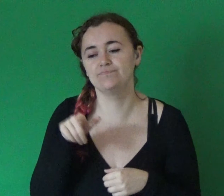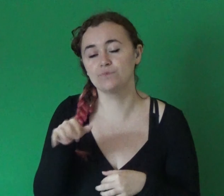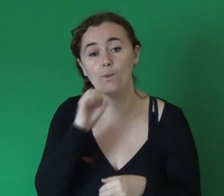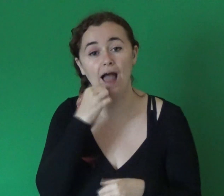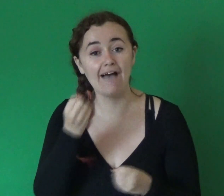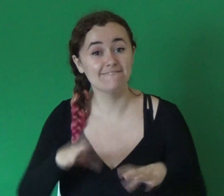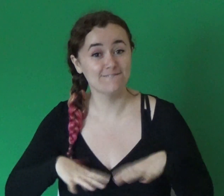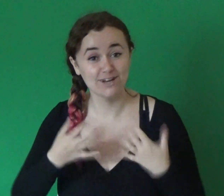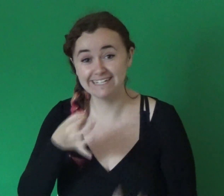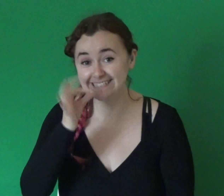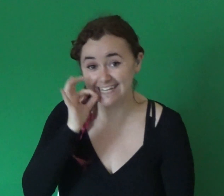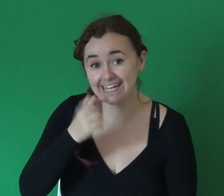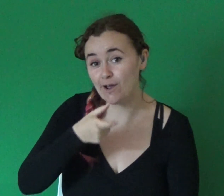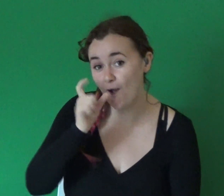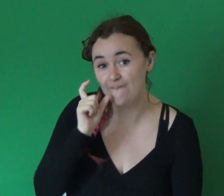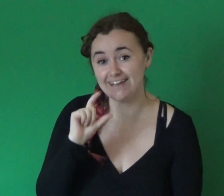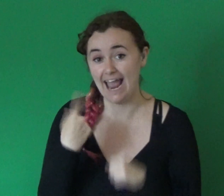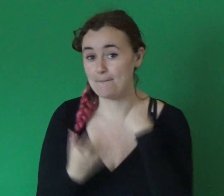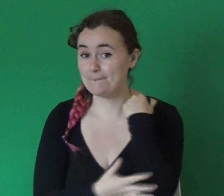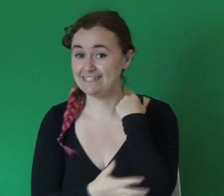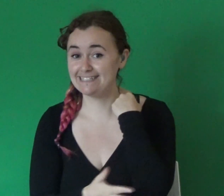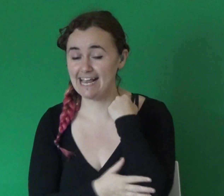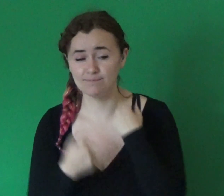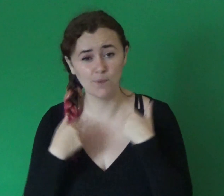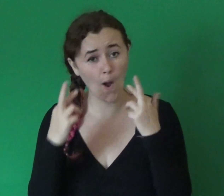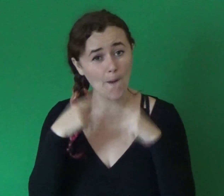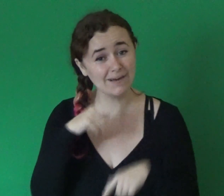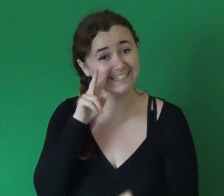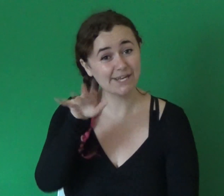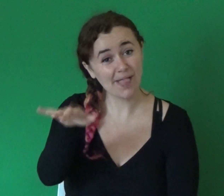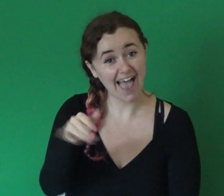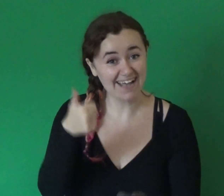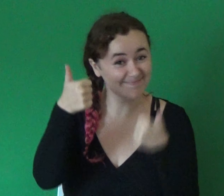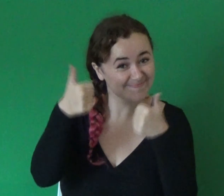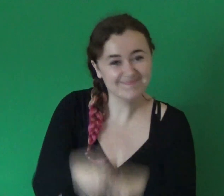There will be free tea, coffee and biscuits! Hope to see you there!